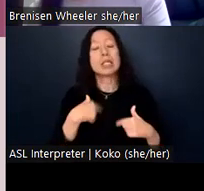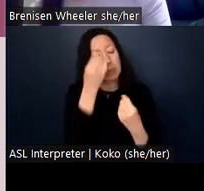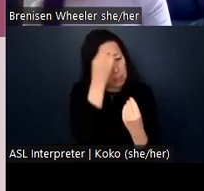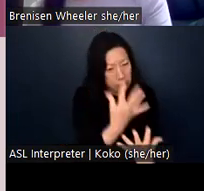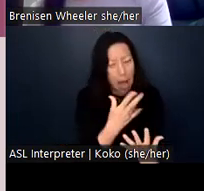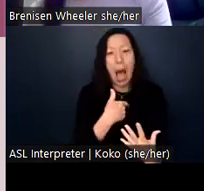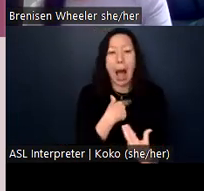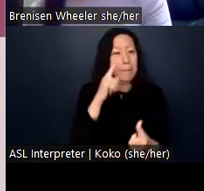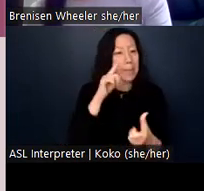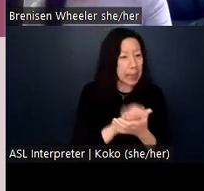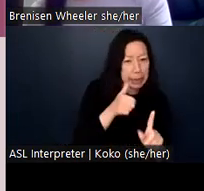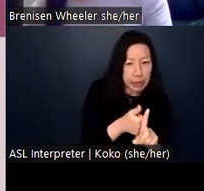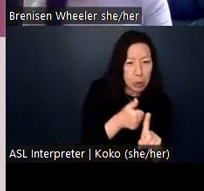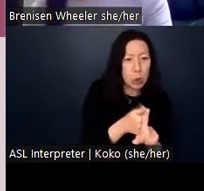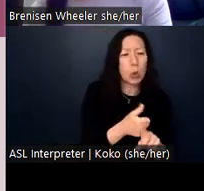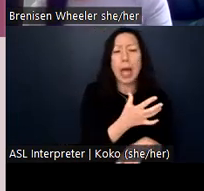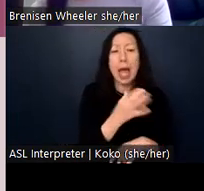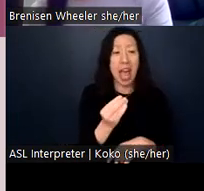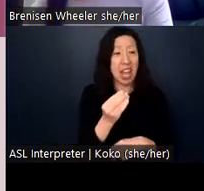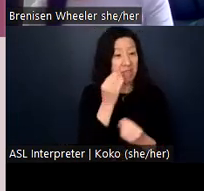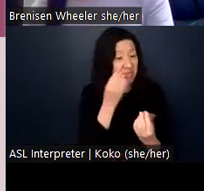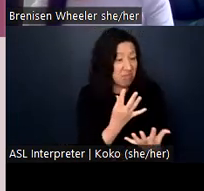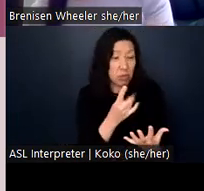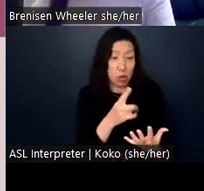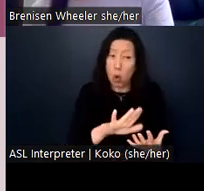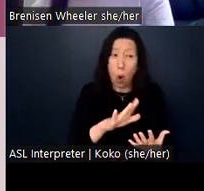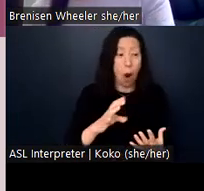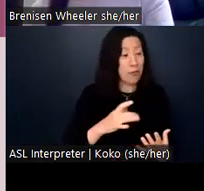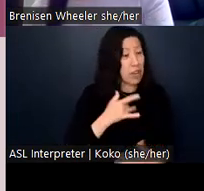their feelings 13:18:37 and their worries are valid and that they're not alone. 13:18:40 If you're concerned about someone